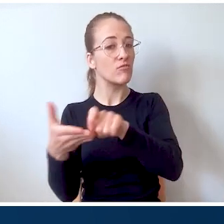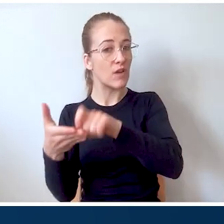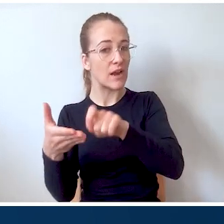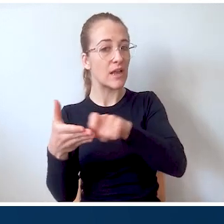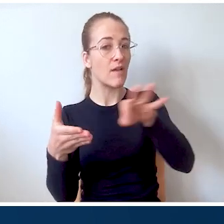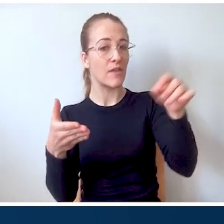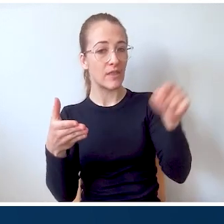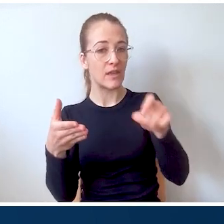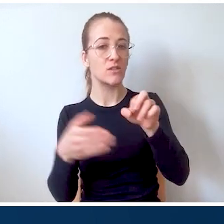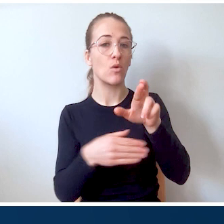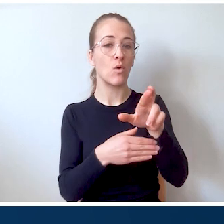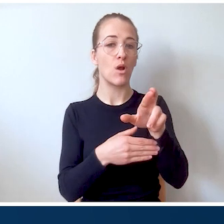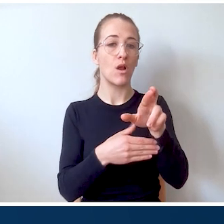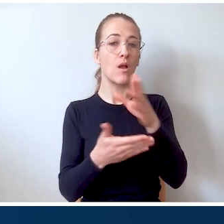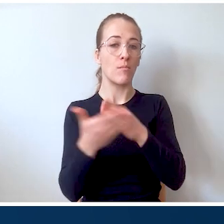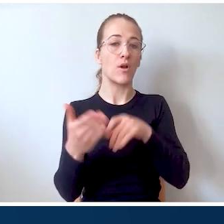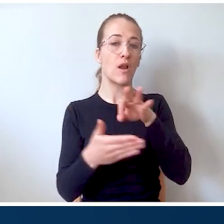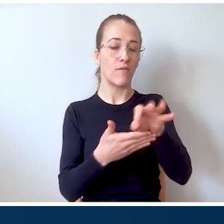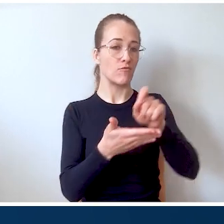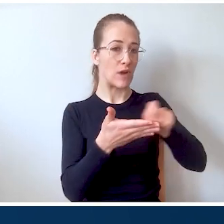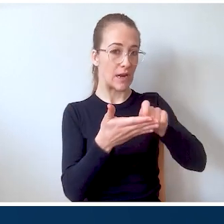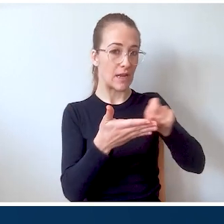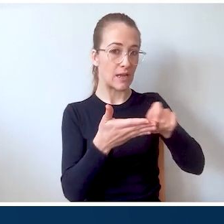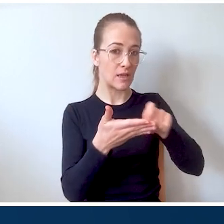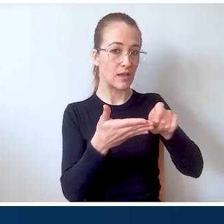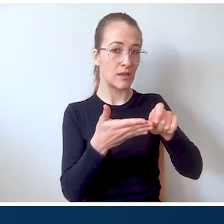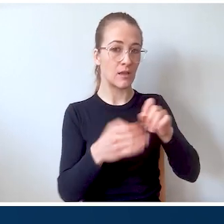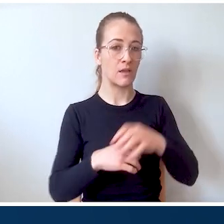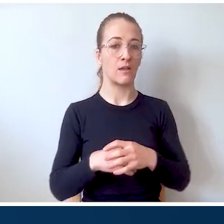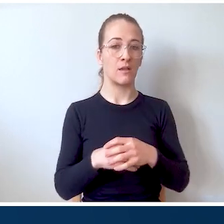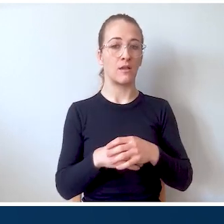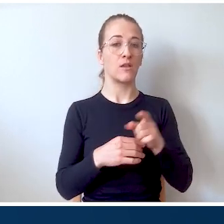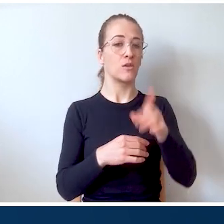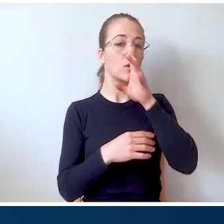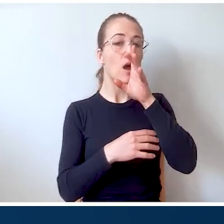or it was part of the writing of this, where you talked about